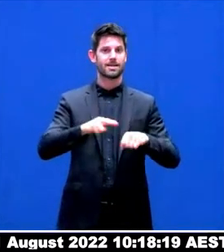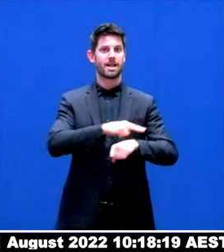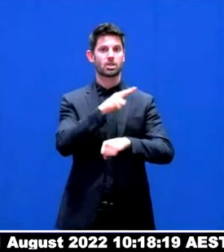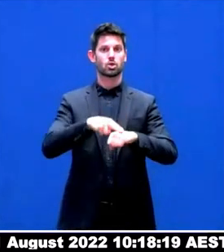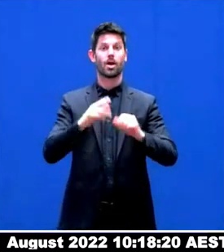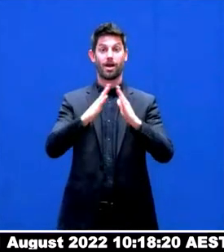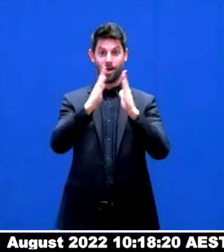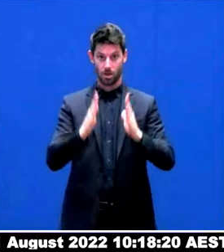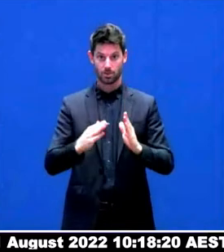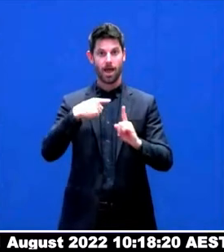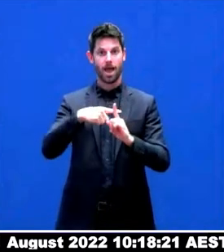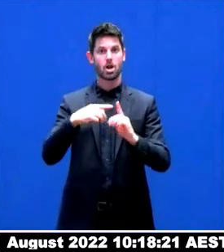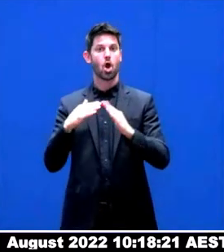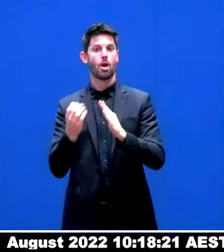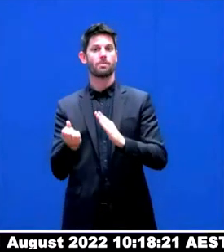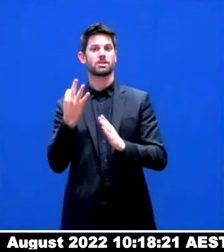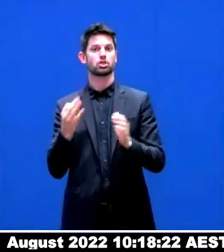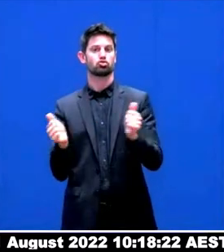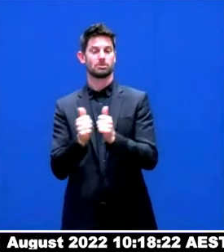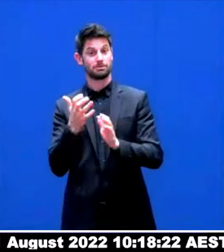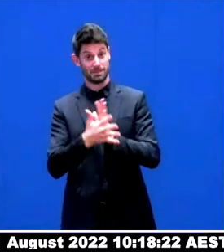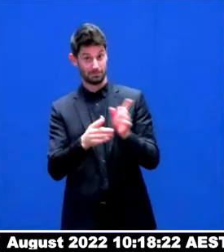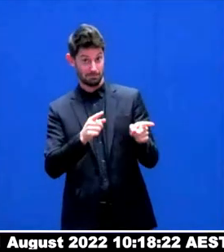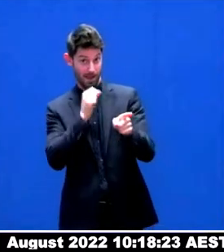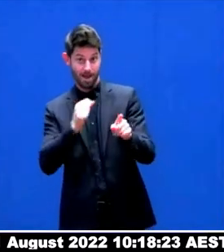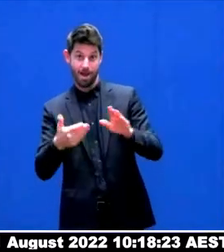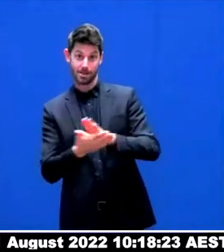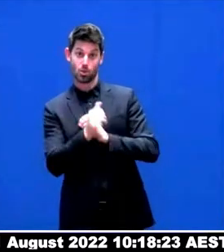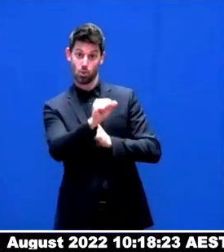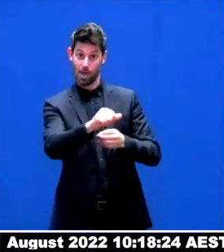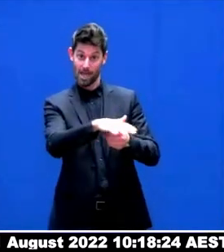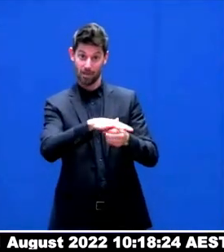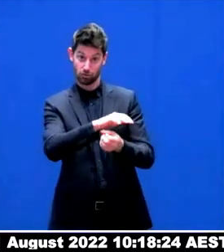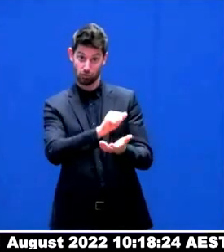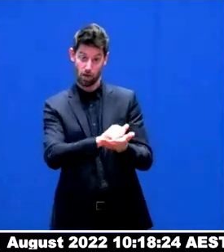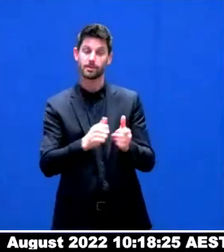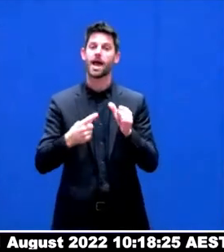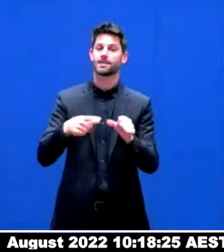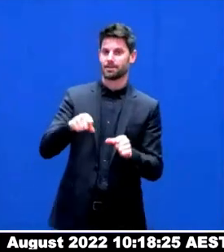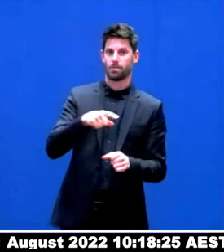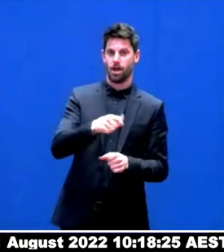Agreement. So, Mr Flavel, this is in your dealt, is it not? That's in my area of responsibility, that's correct.